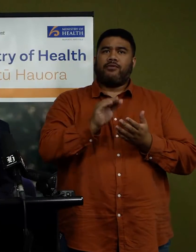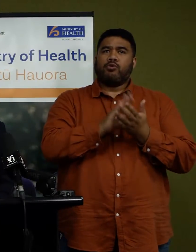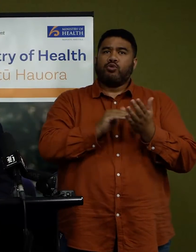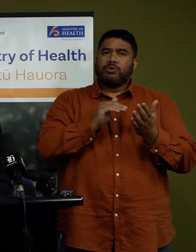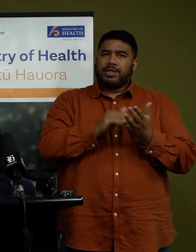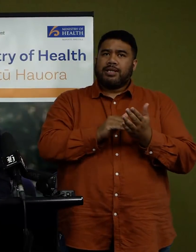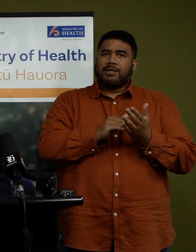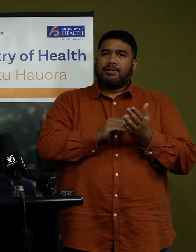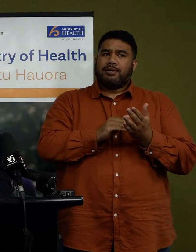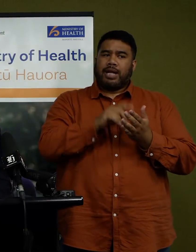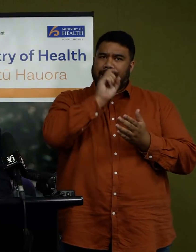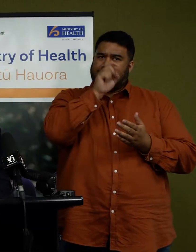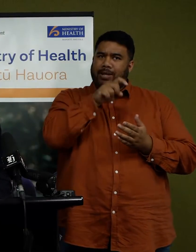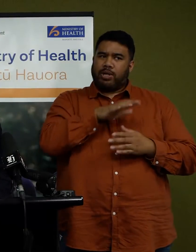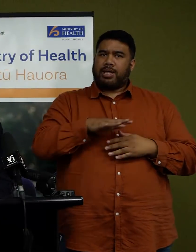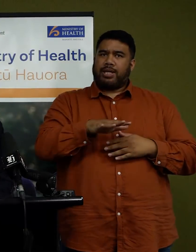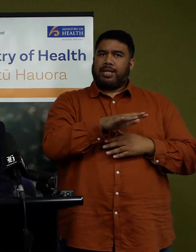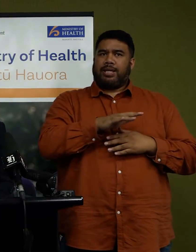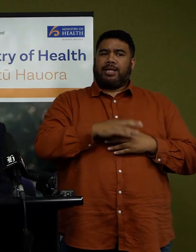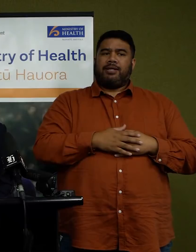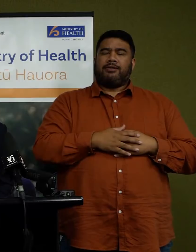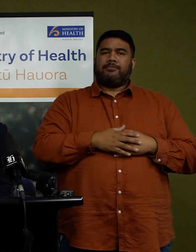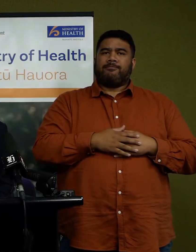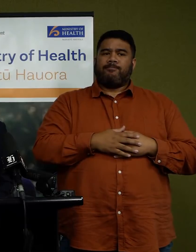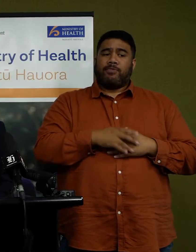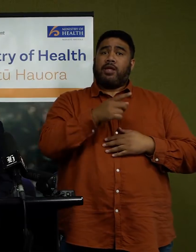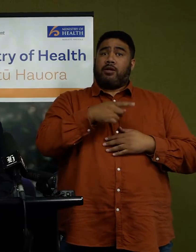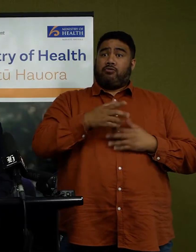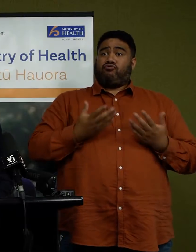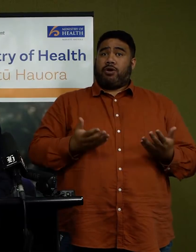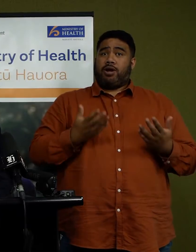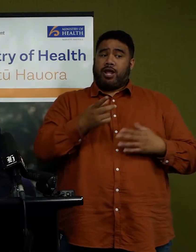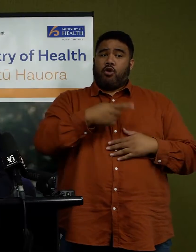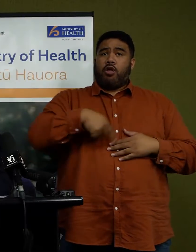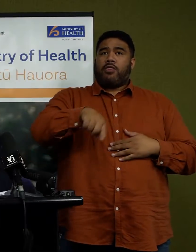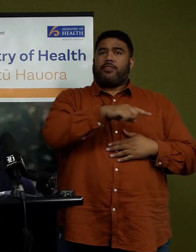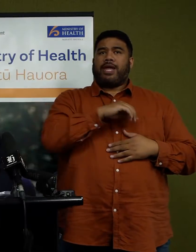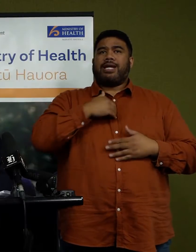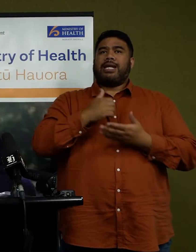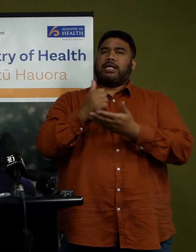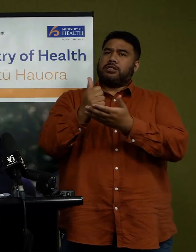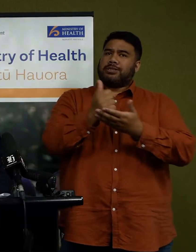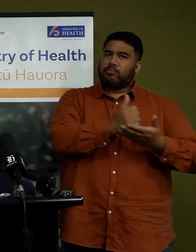part of a worldwide outbreak. What they need is support and understanding.